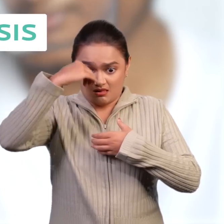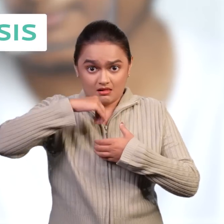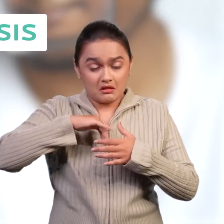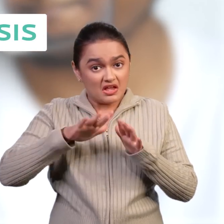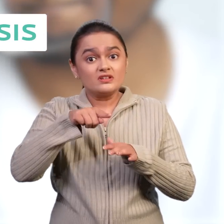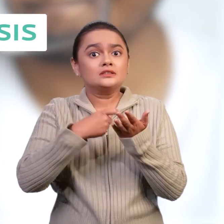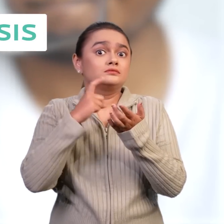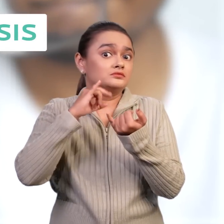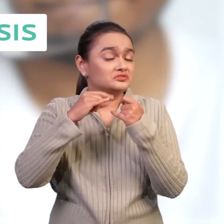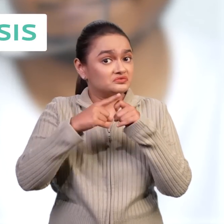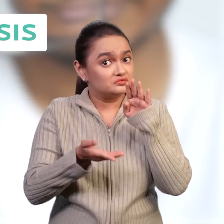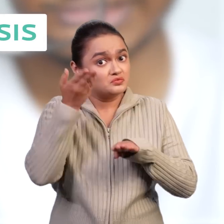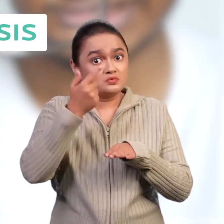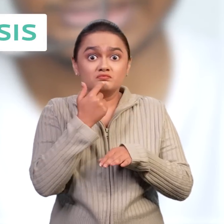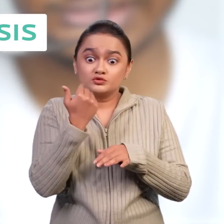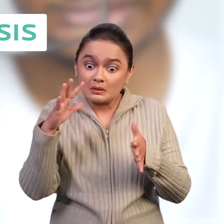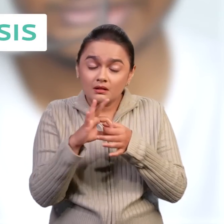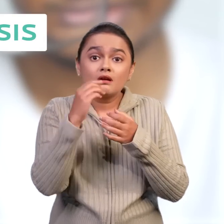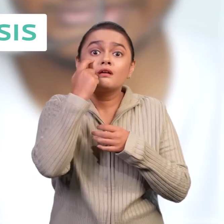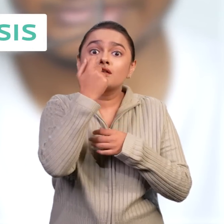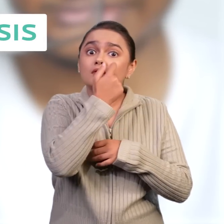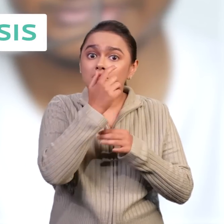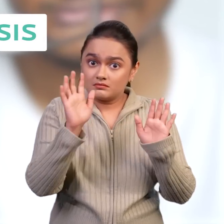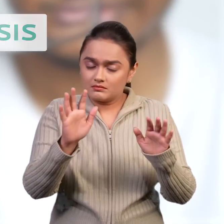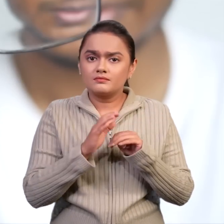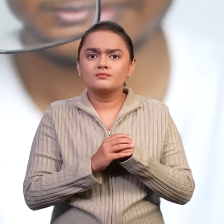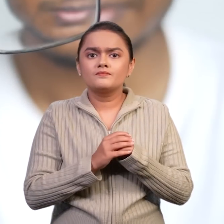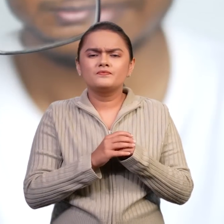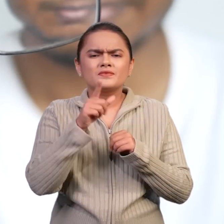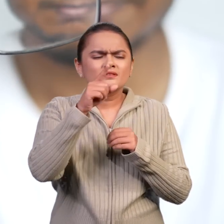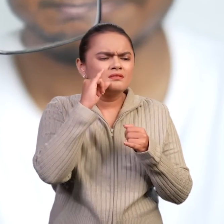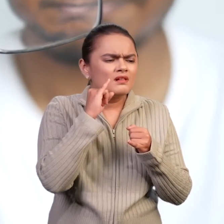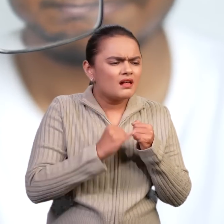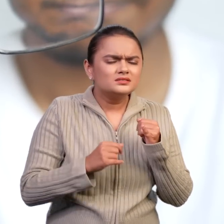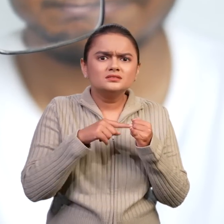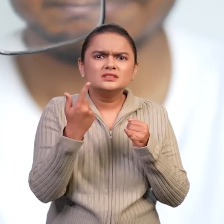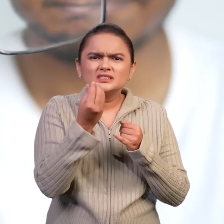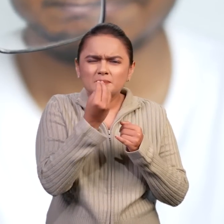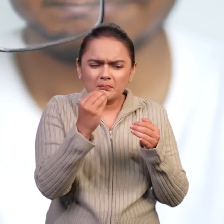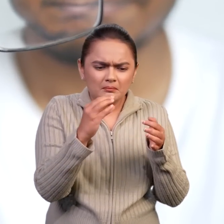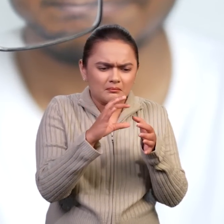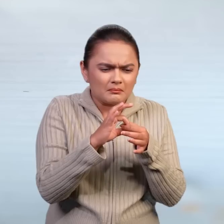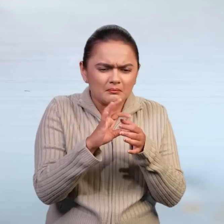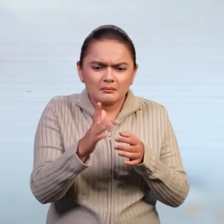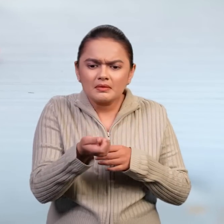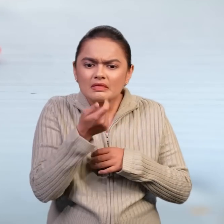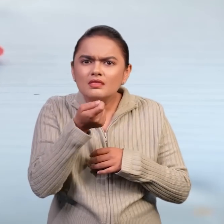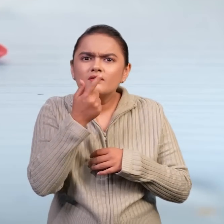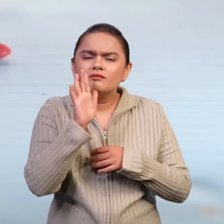may also put you at a higher risk of getting an eye disease. The last thing is certain drugs.